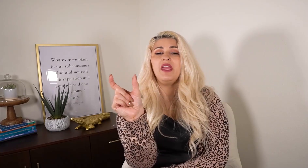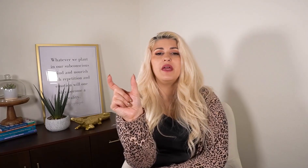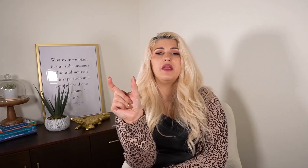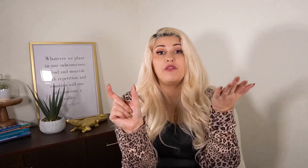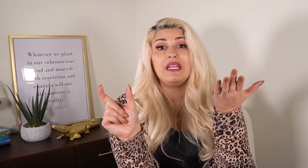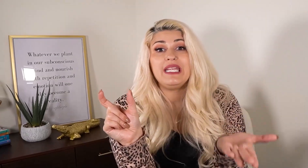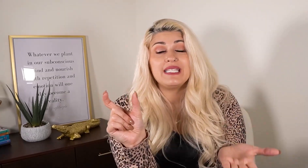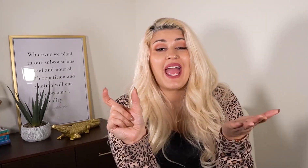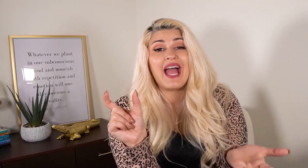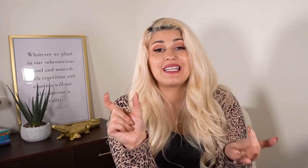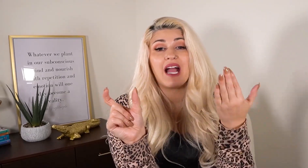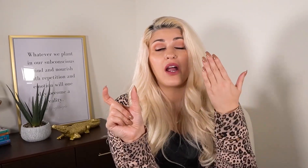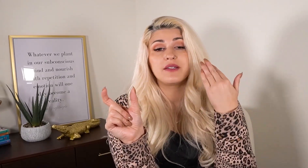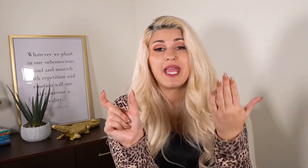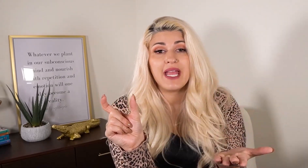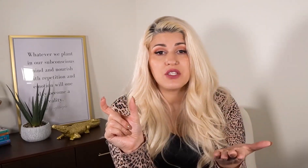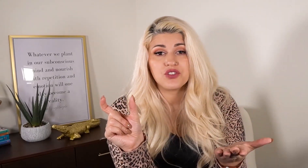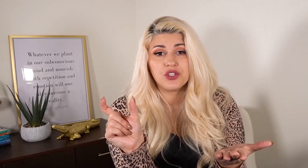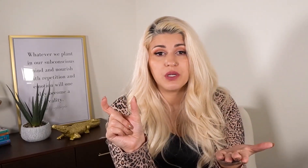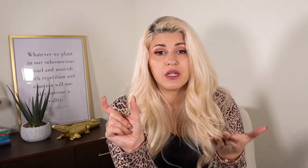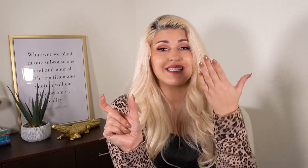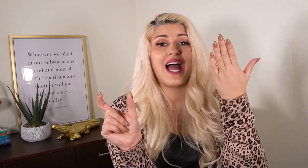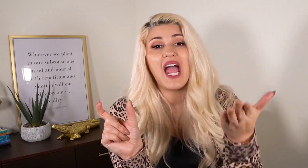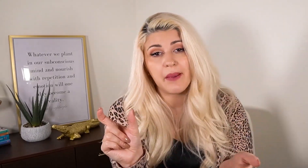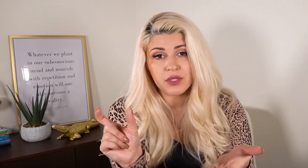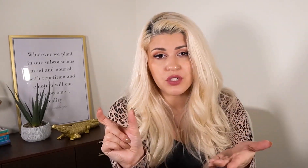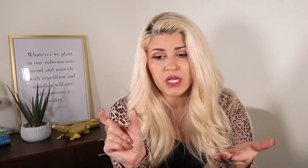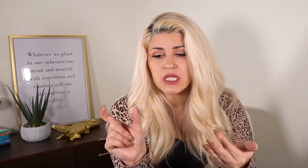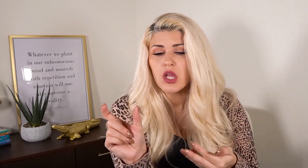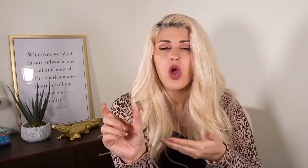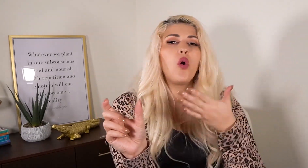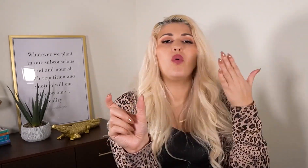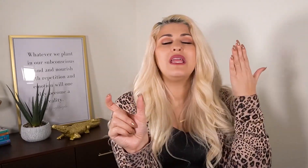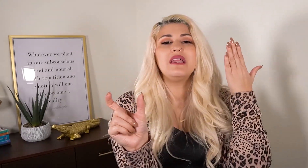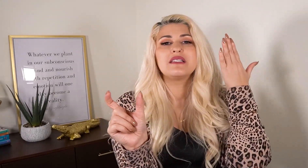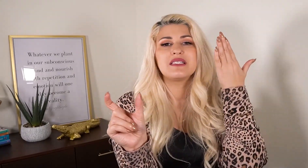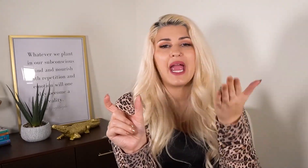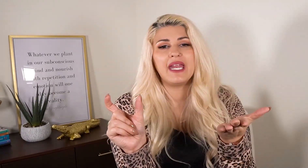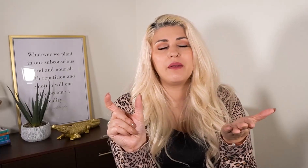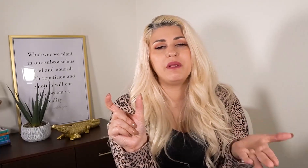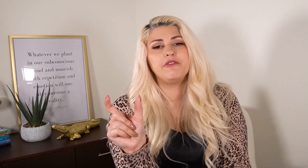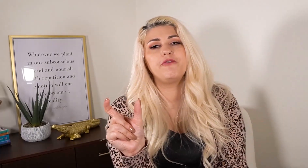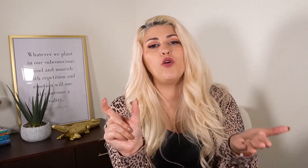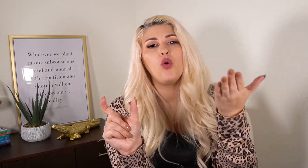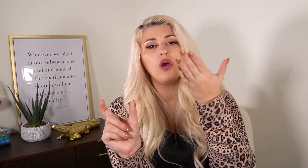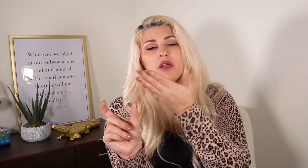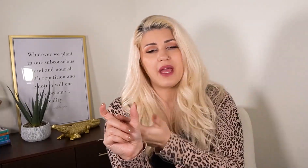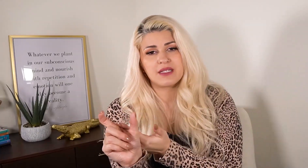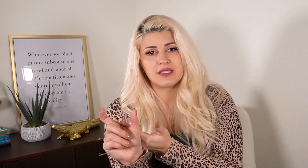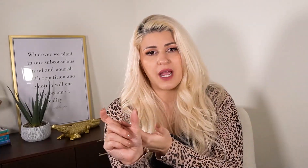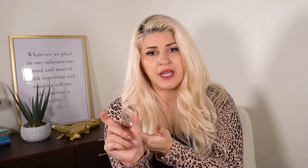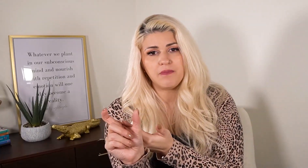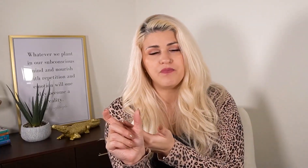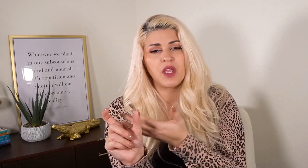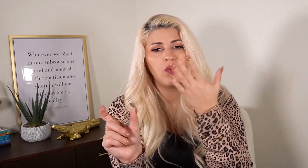Then if we need to add our tense to it, our time to it, we sign it before that sign.